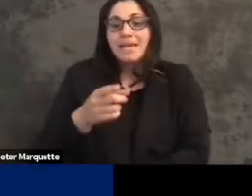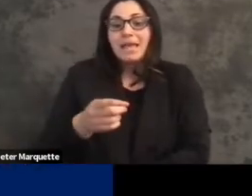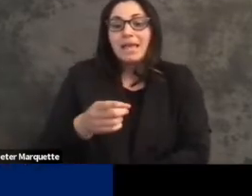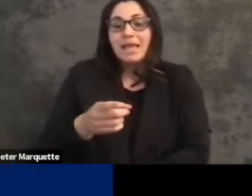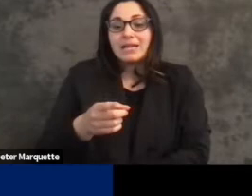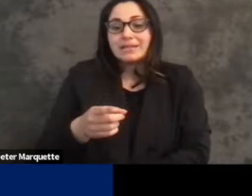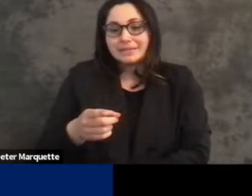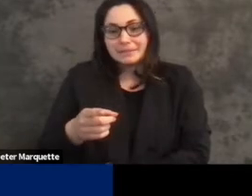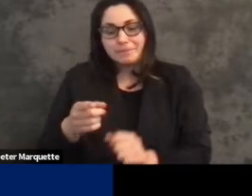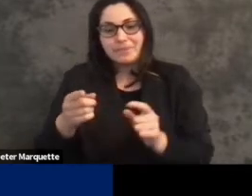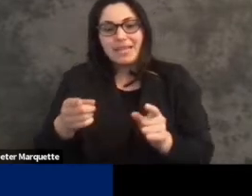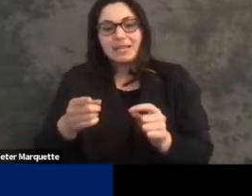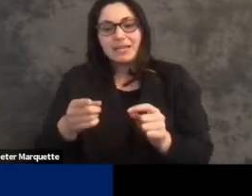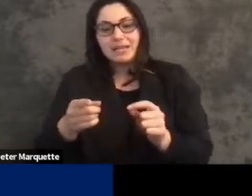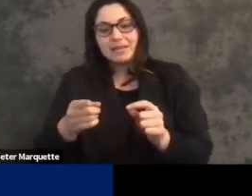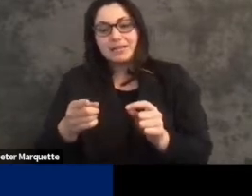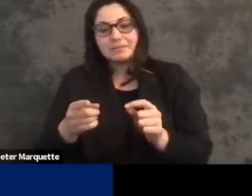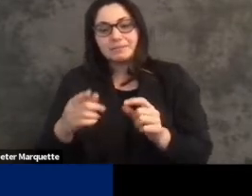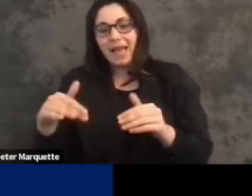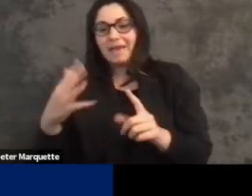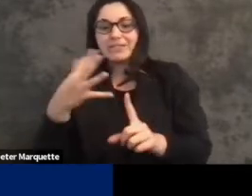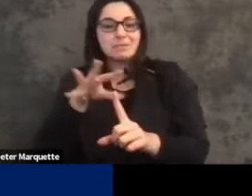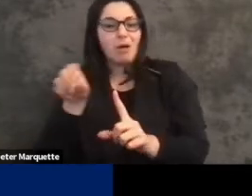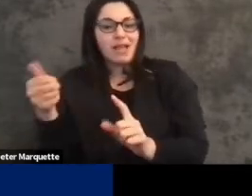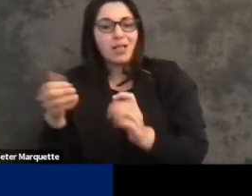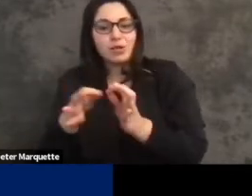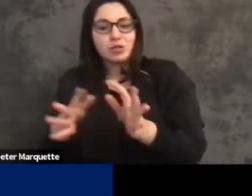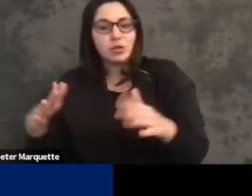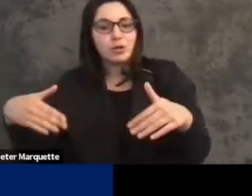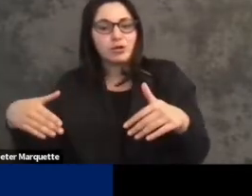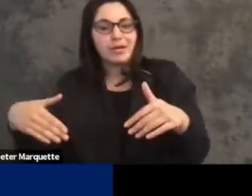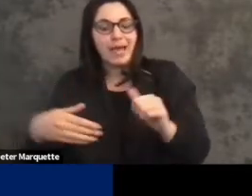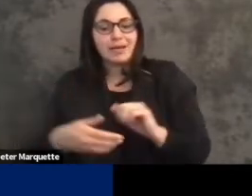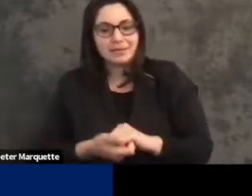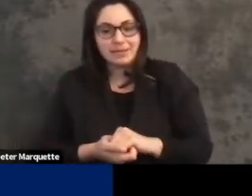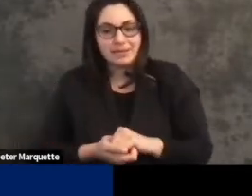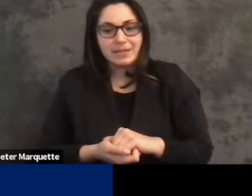slowly, but I'm from New York, so I will do my best. So I'm going to begin by talking